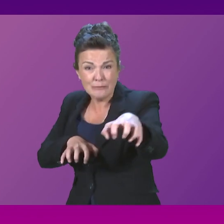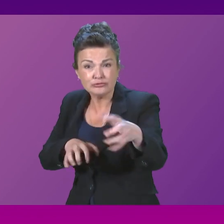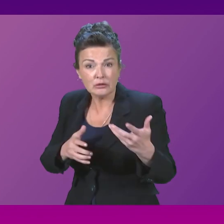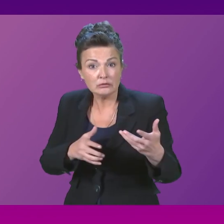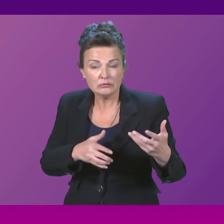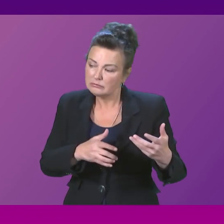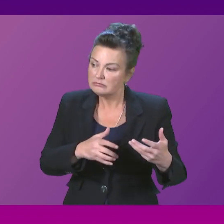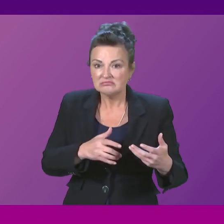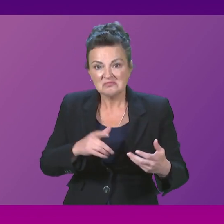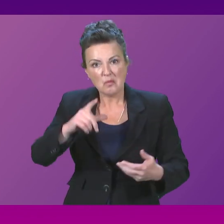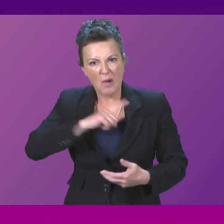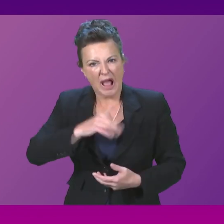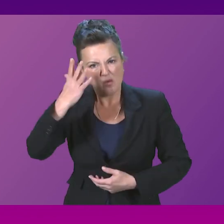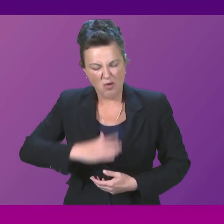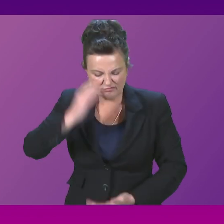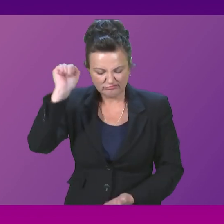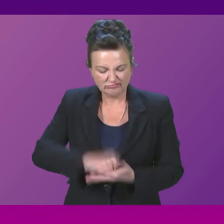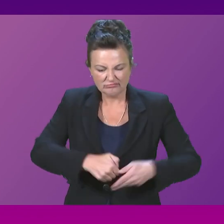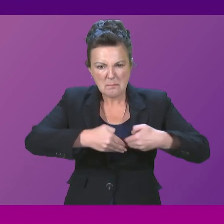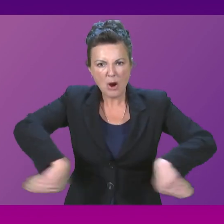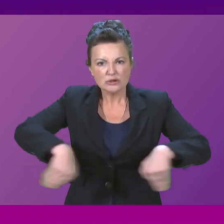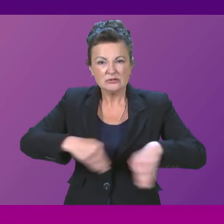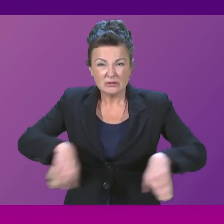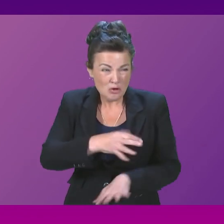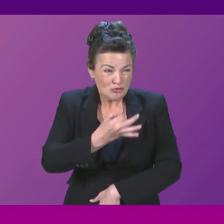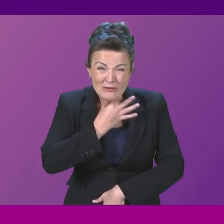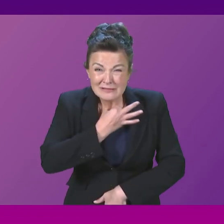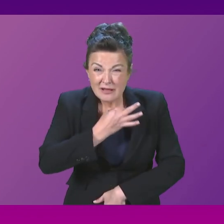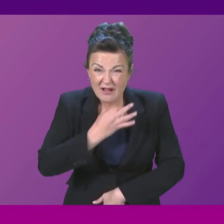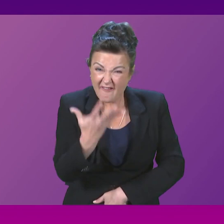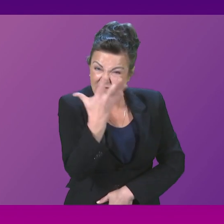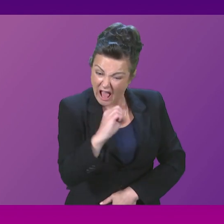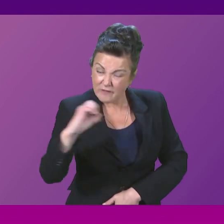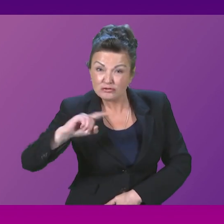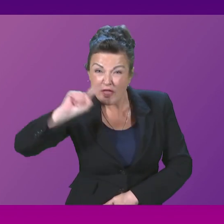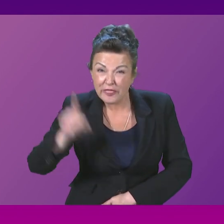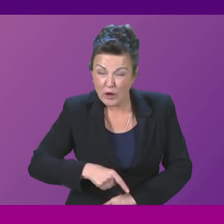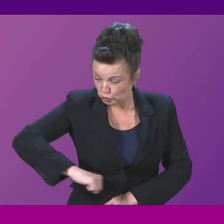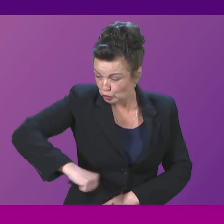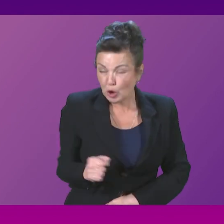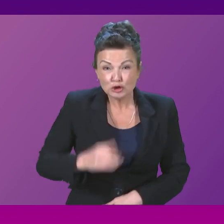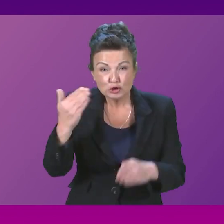words—“a hard border” and risking 500,000 Scottish jobs that depend on UK trade.